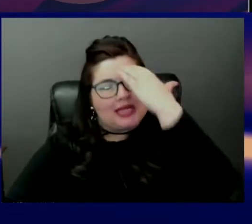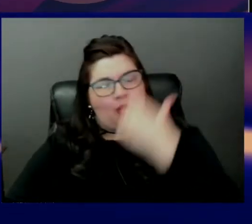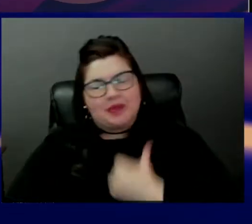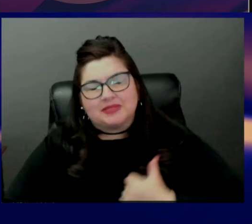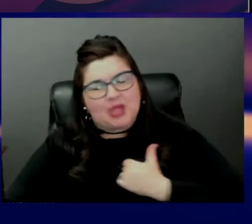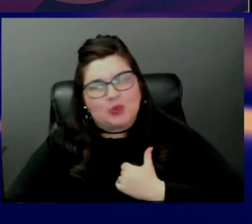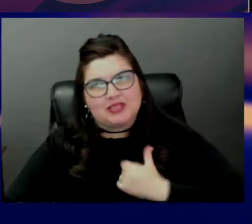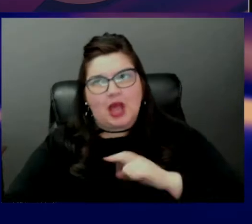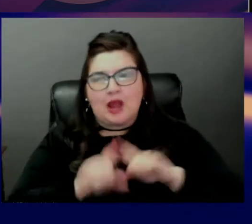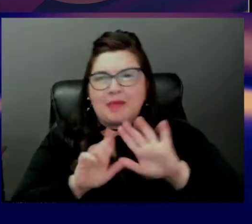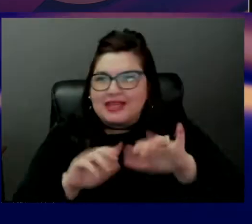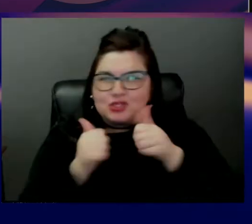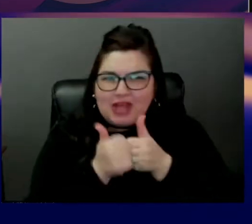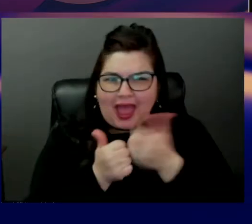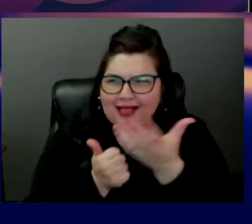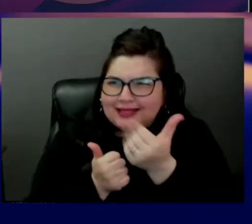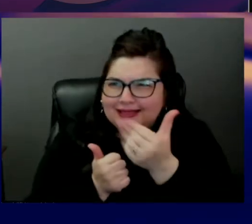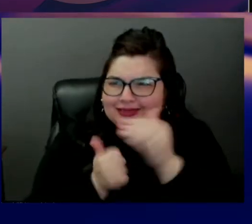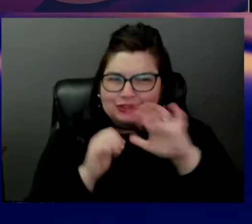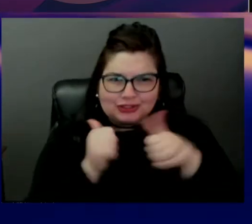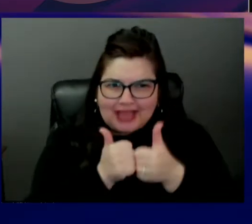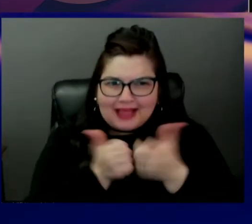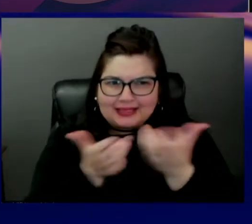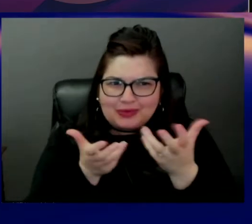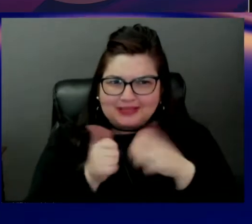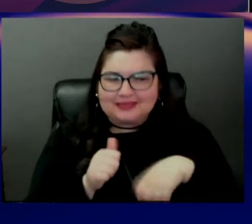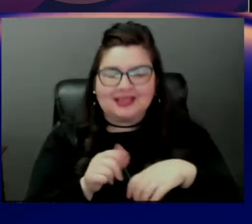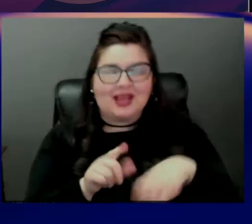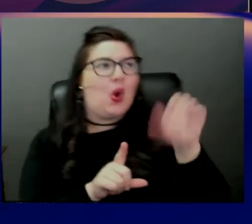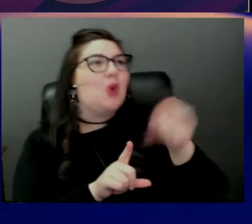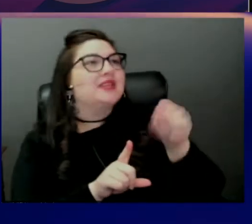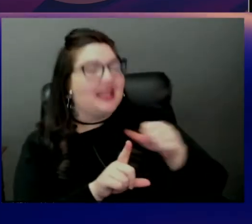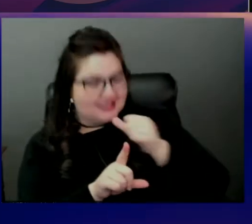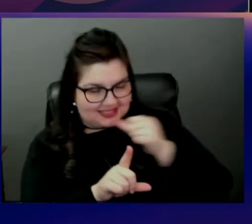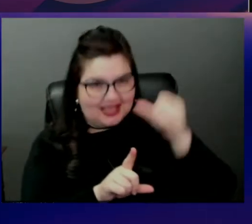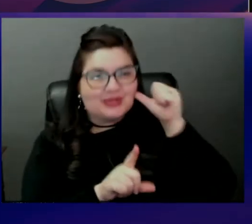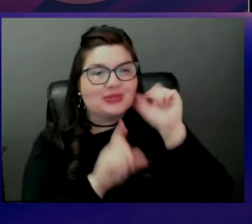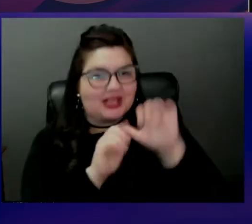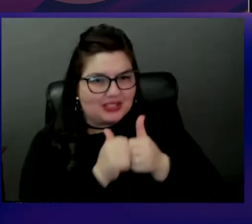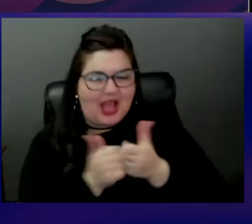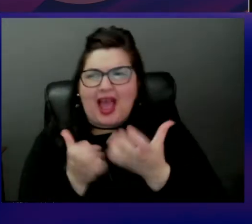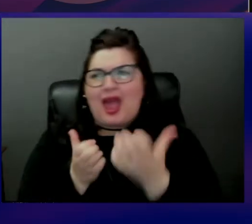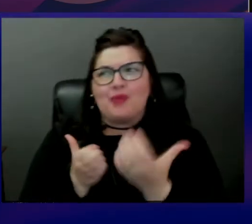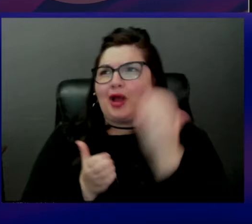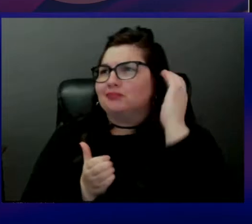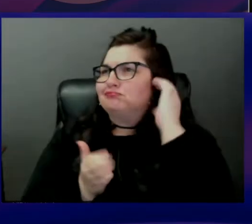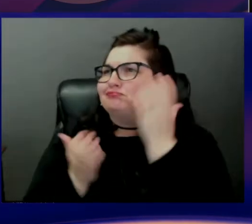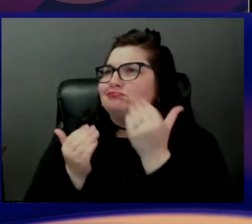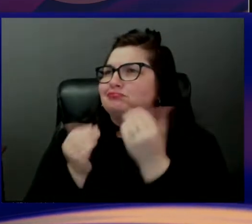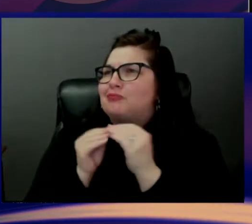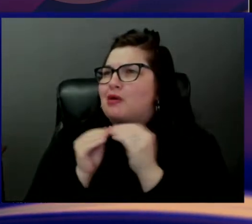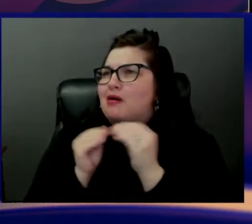We didn't get to talk about the challenge much yesterday. The challenge, the challenge like yesterday. Yeah. I wanted to hear more about that challenge. I do. I want to hear more about that.